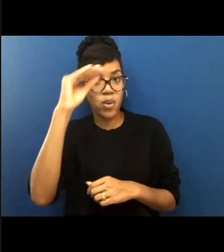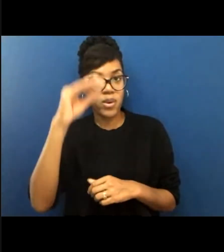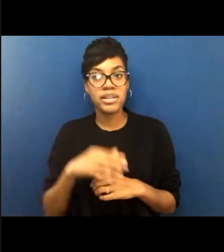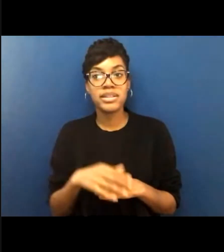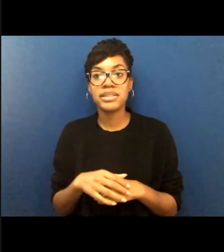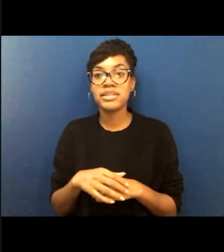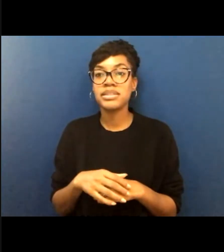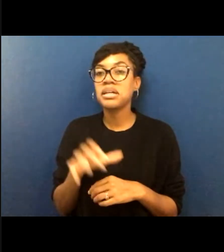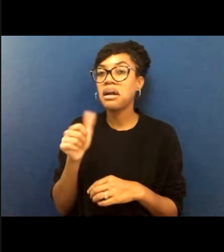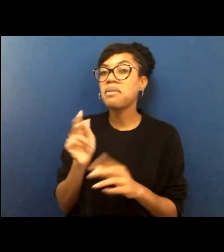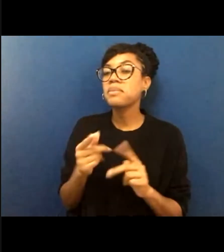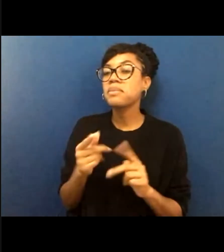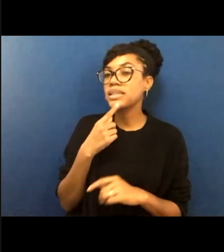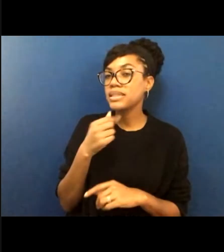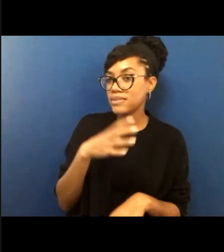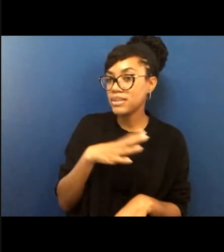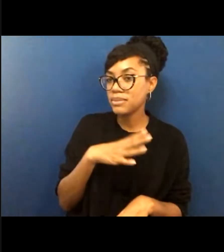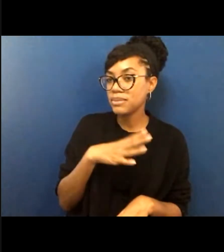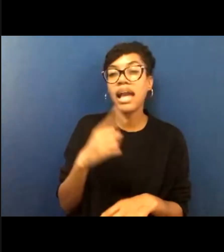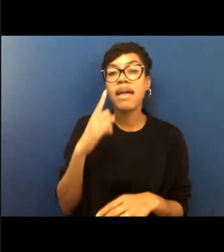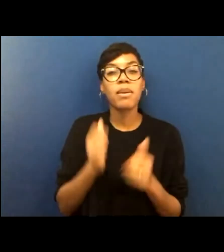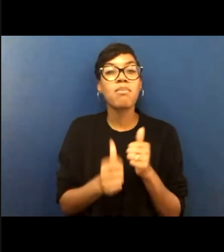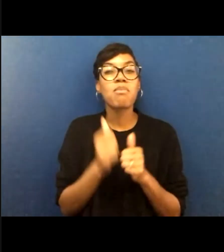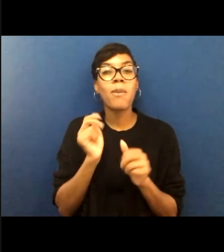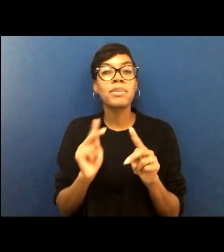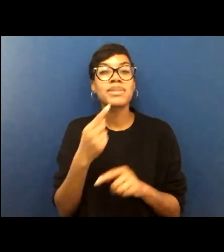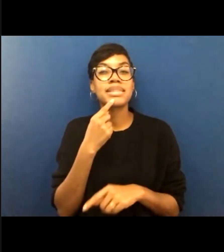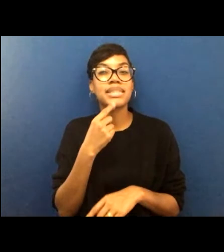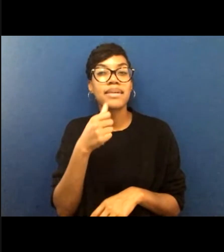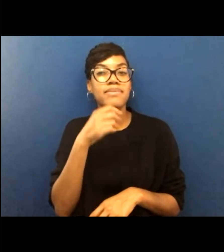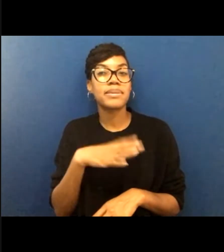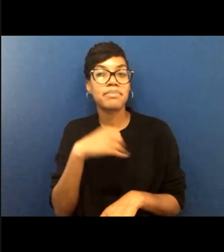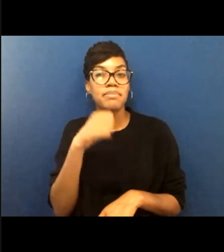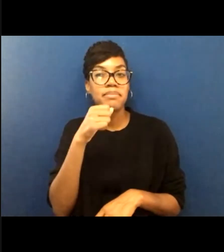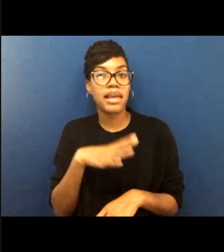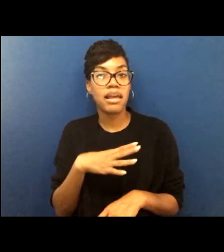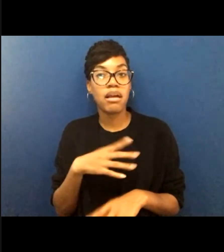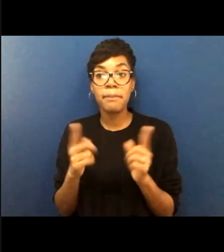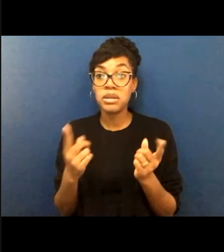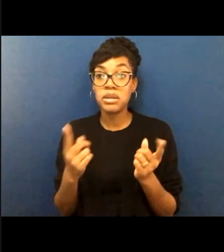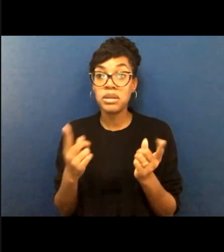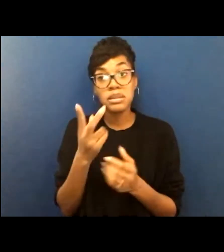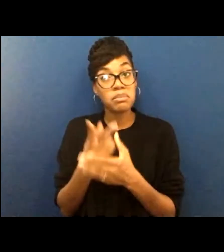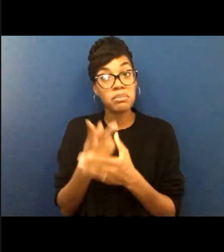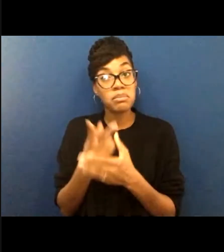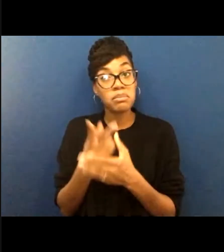So more people, I think, are saying female than male, but there are people who are guessing both.